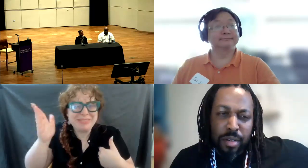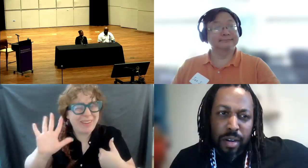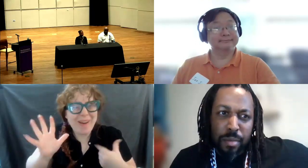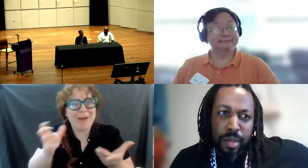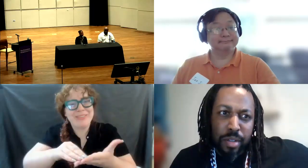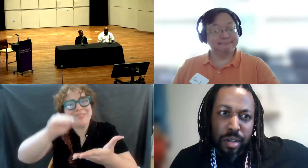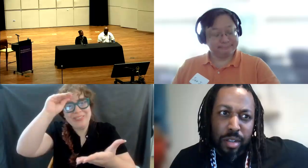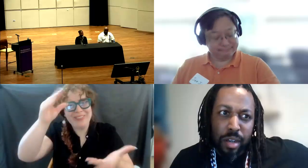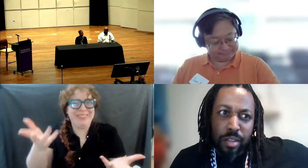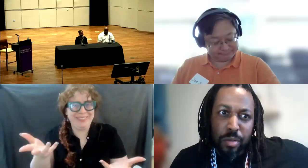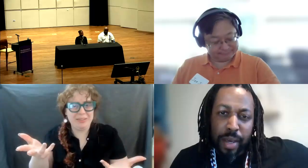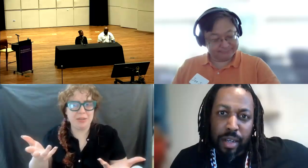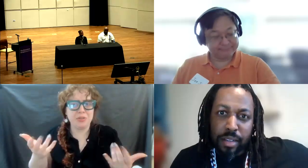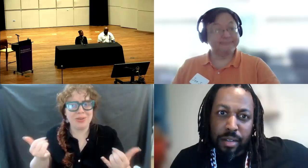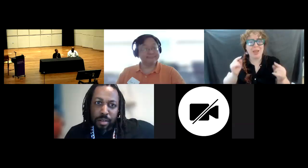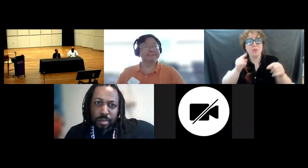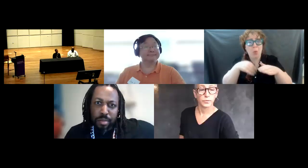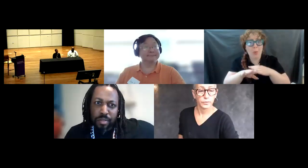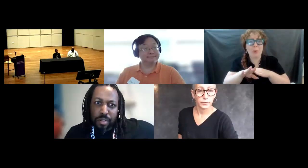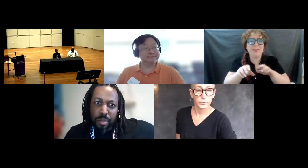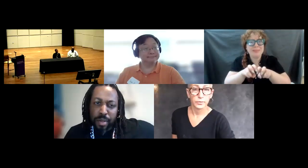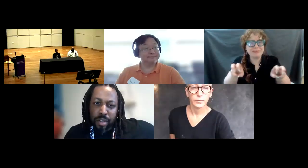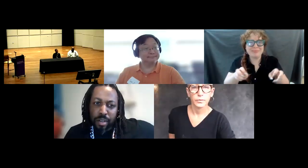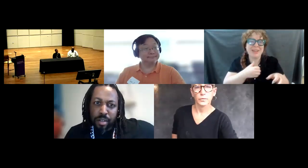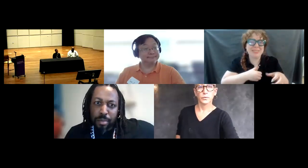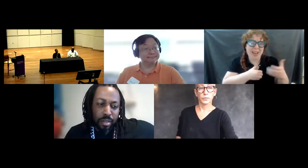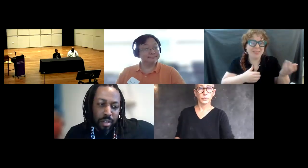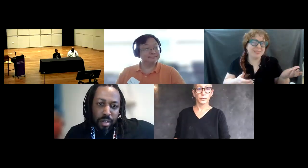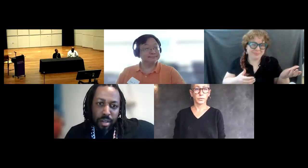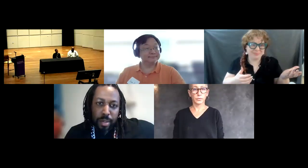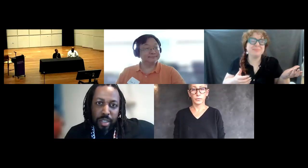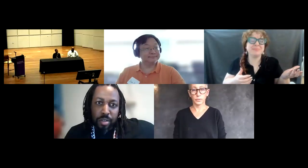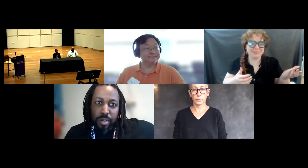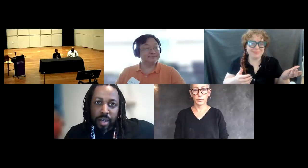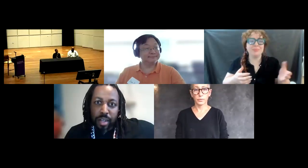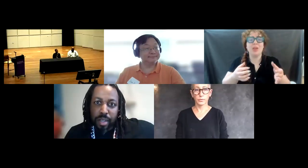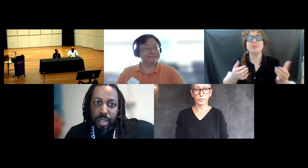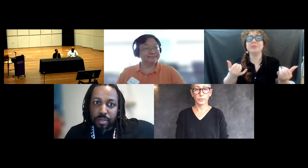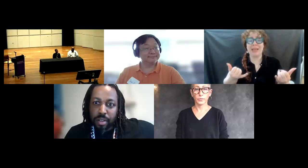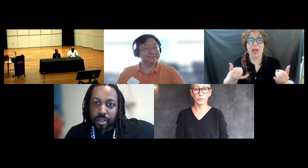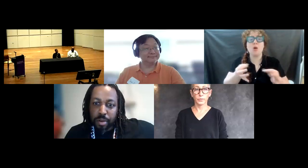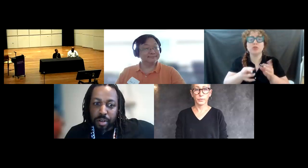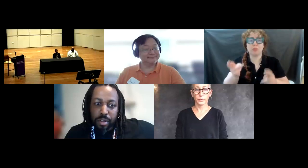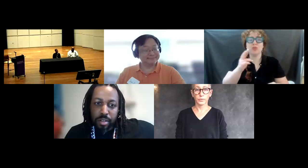I'm sorry I couldn't be with you all the other two panelists I was looking forward to meeting you all today, but my children would not let me leave this morning,